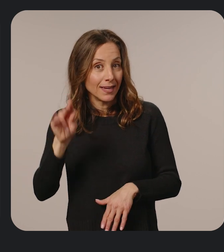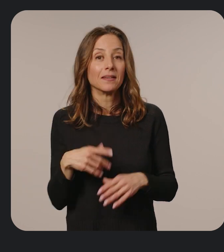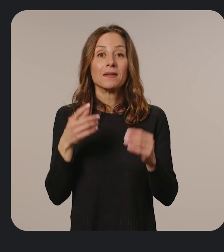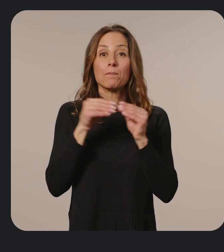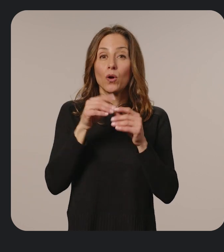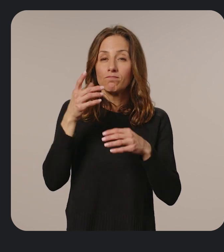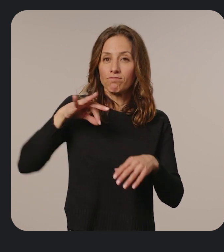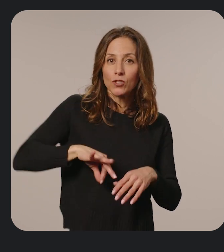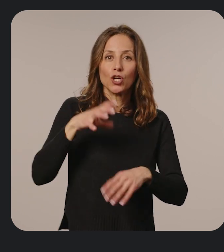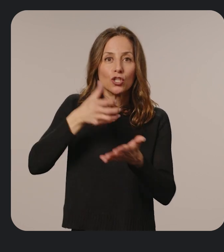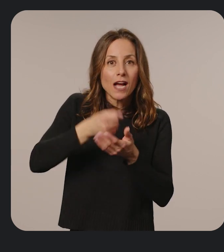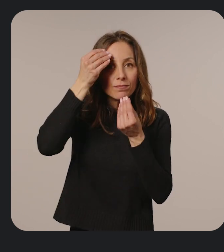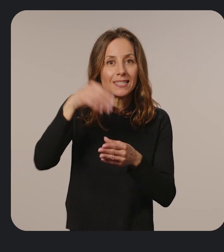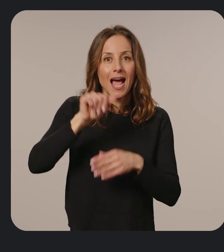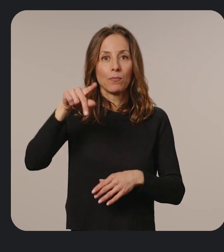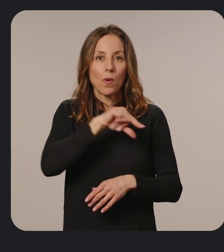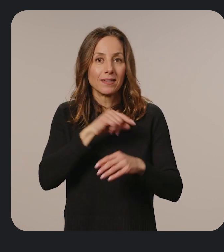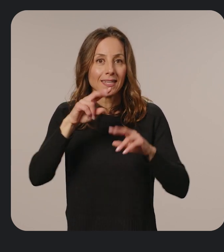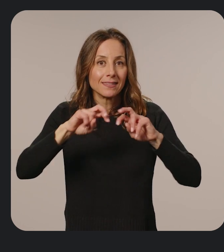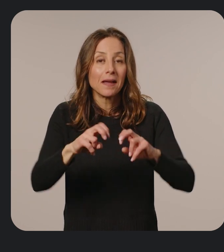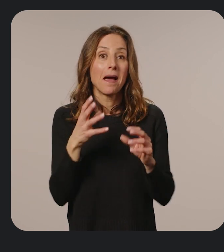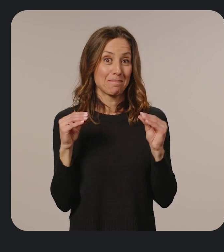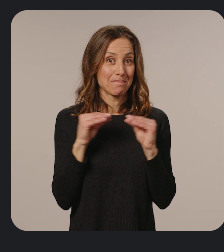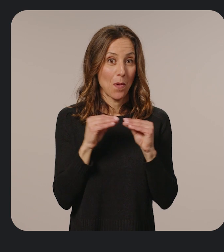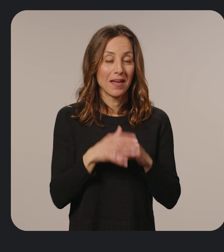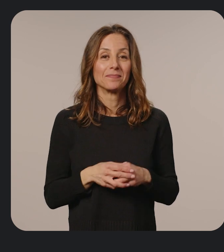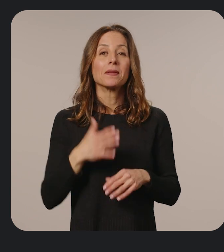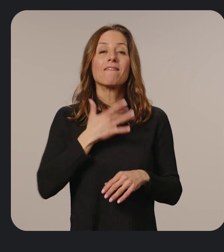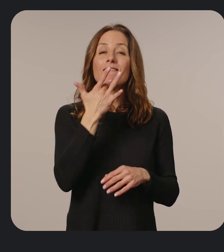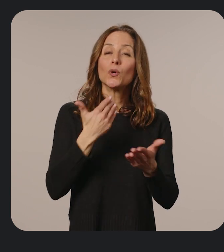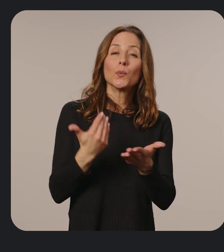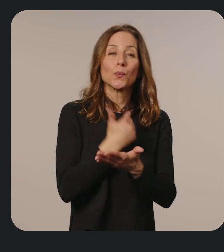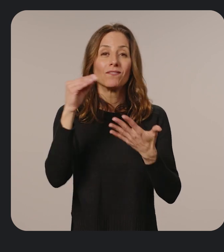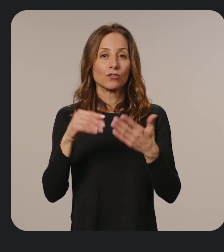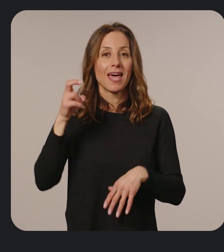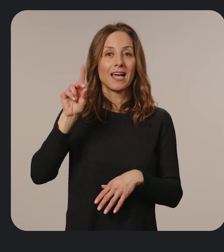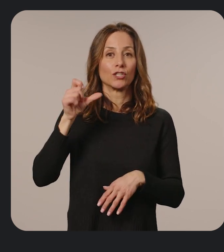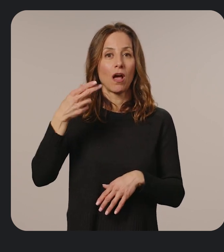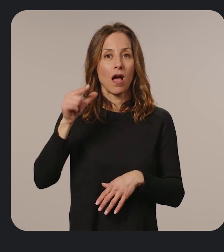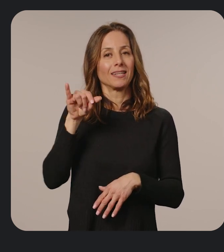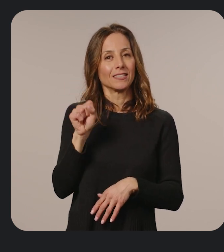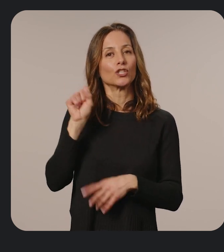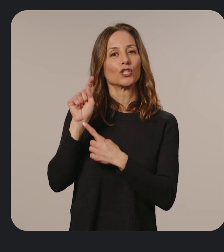insights in App Quality Insights, and more. My favorite new feature on Hedgehog is Studio Bot.